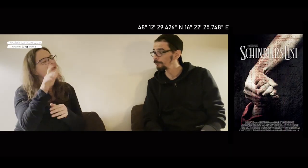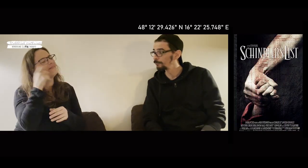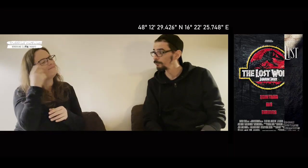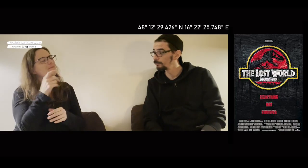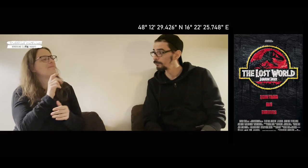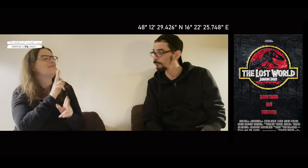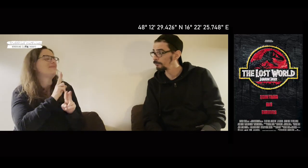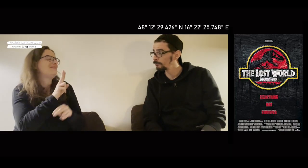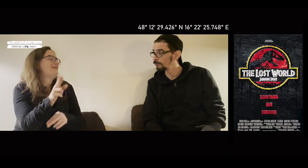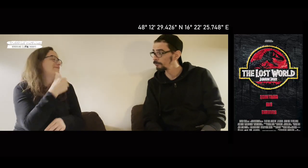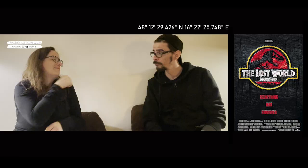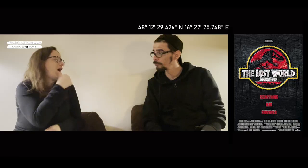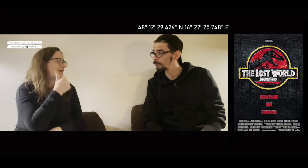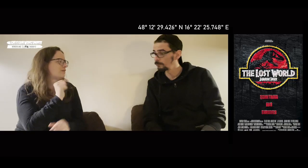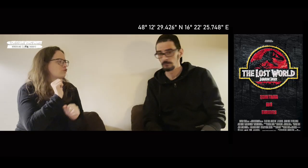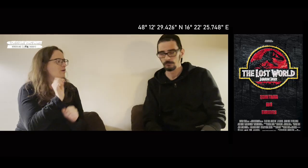Boredom does not occur in his films.